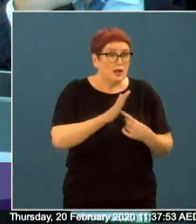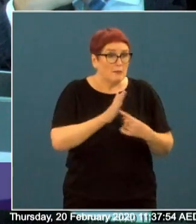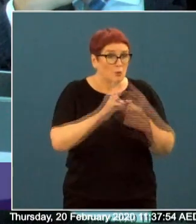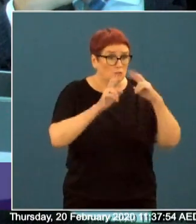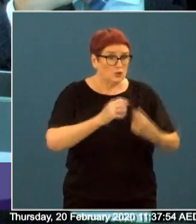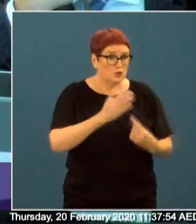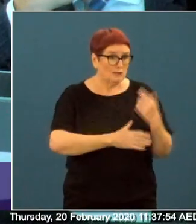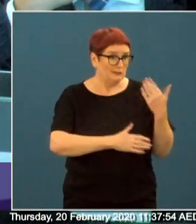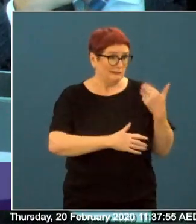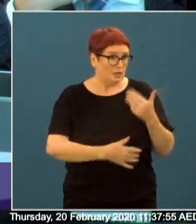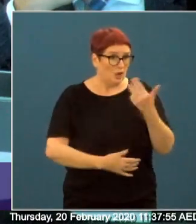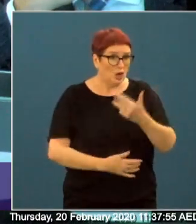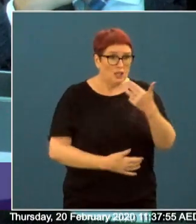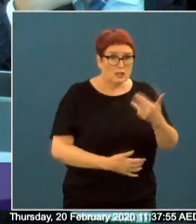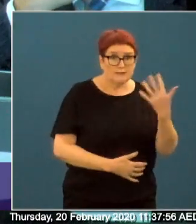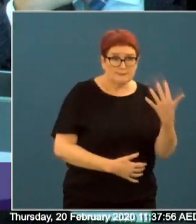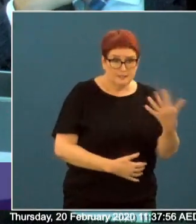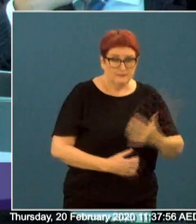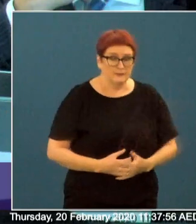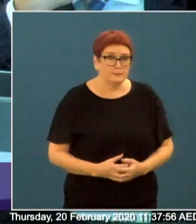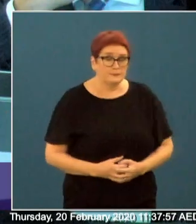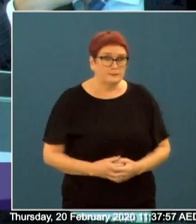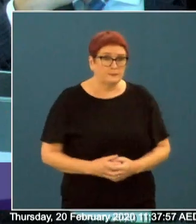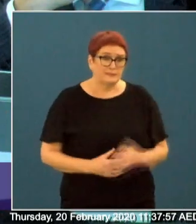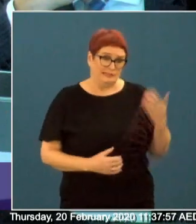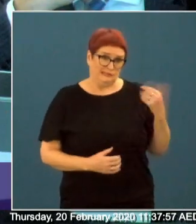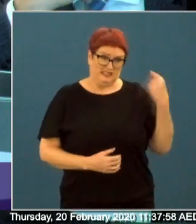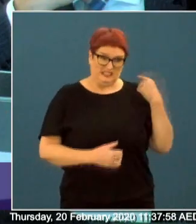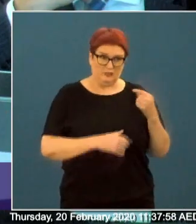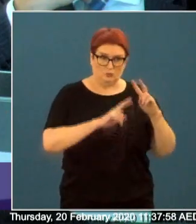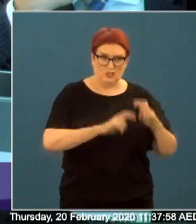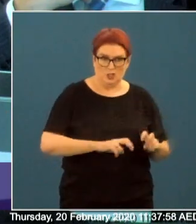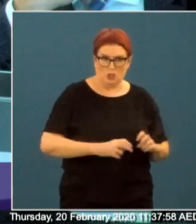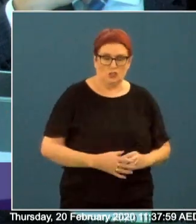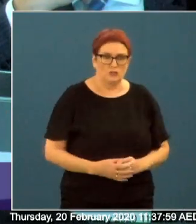And with respect to the 1995 research —